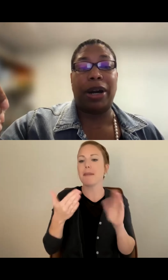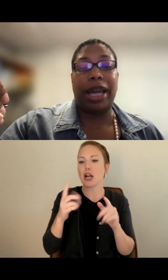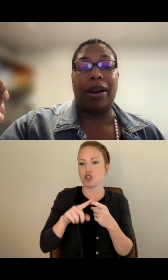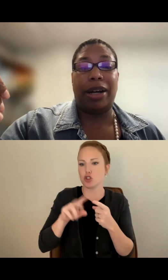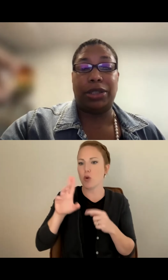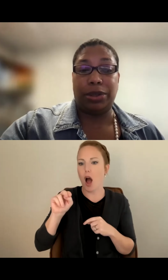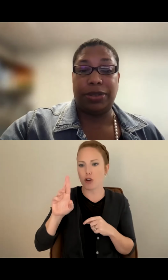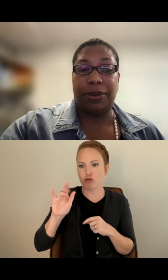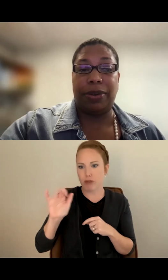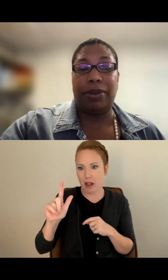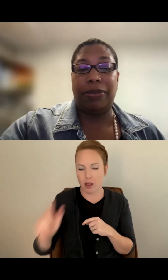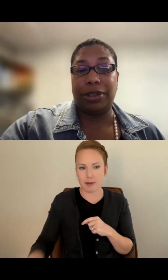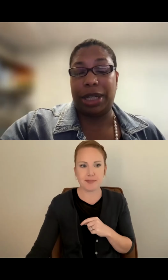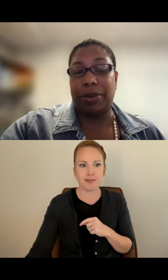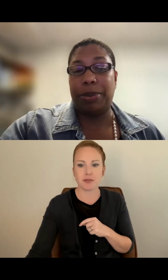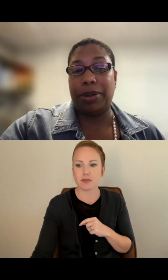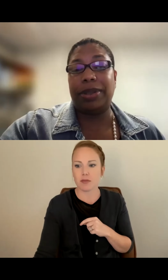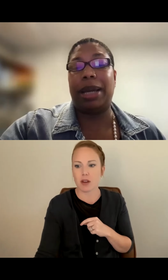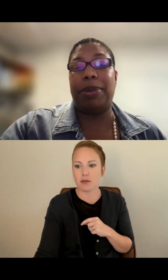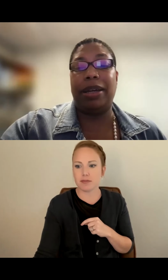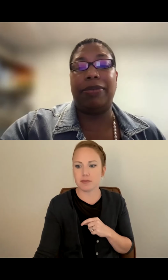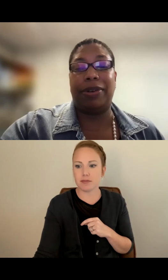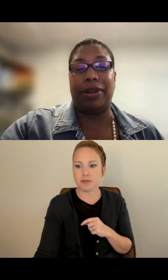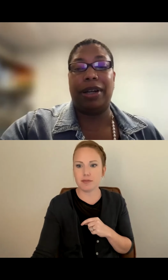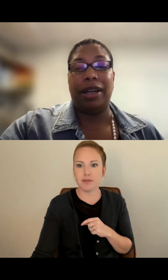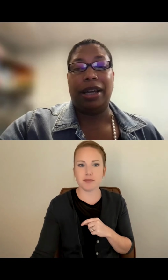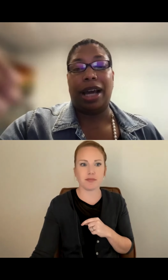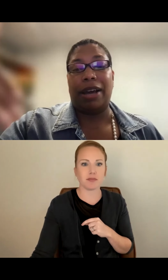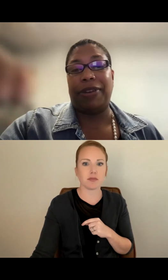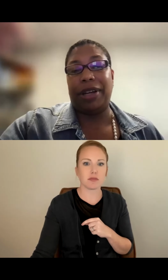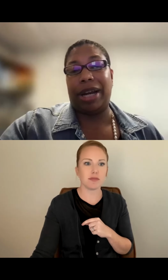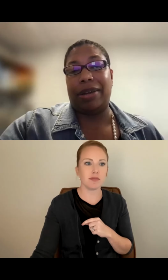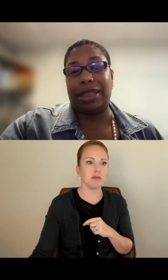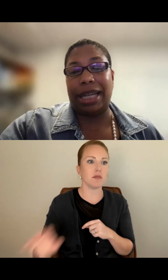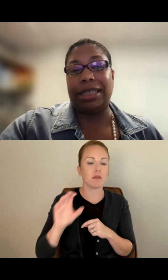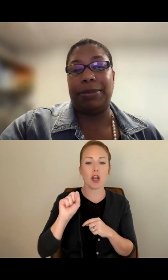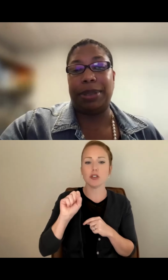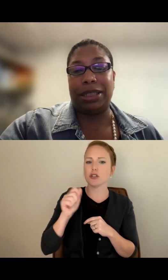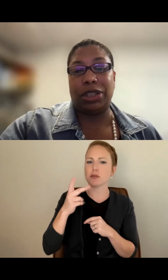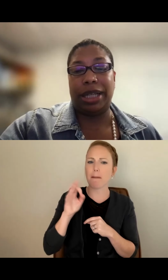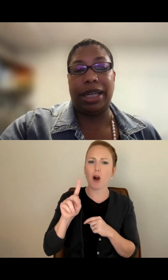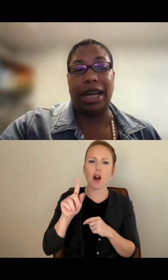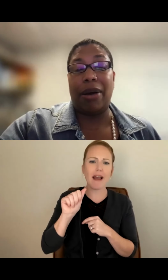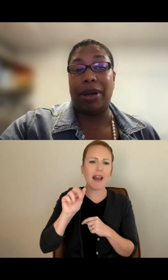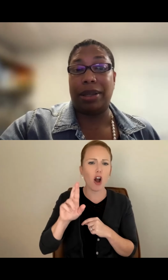Spark AR is useful for general prototyping, for figuring out sizing, positioning, and how